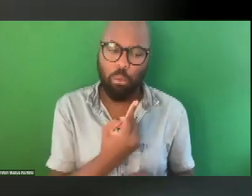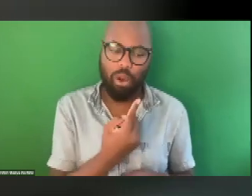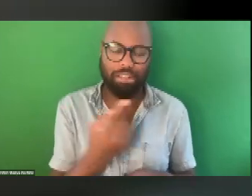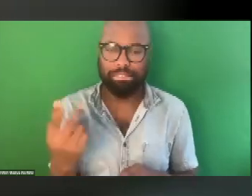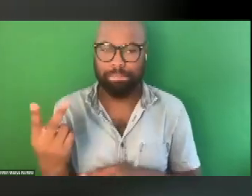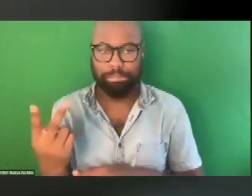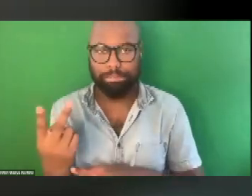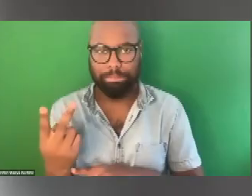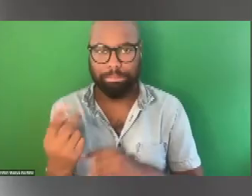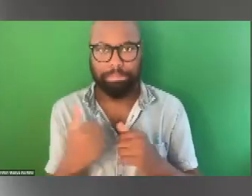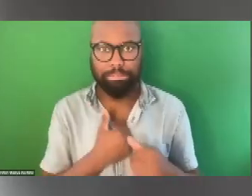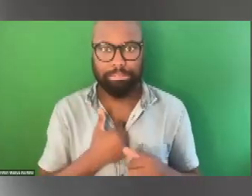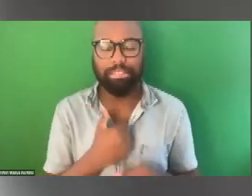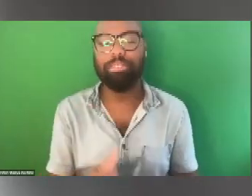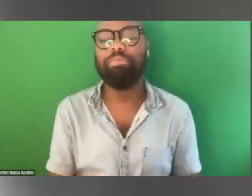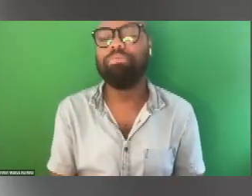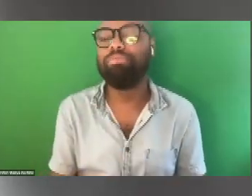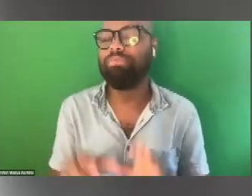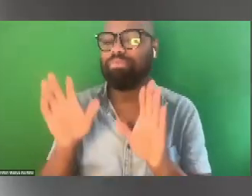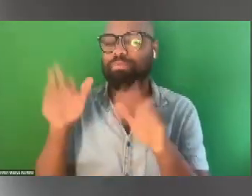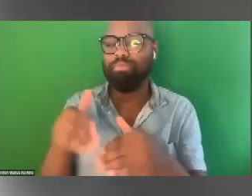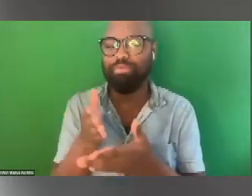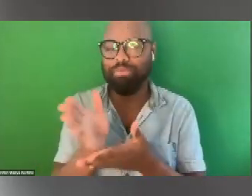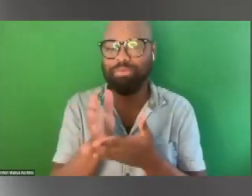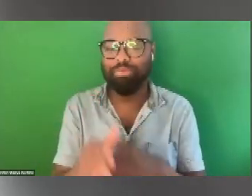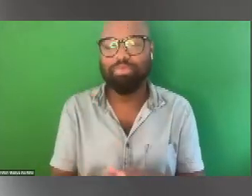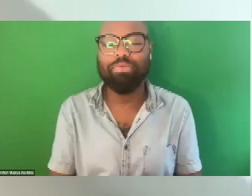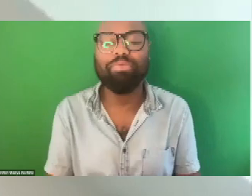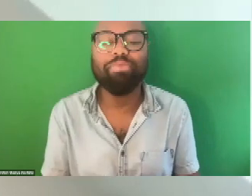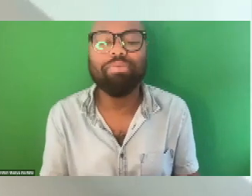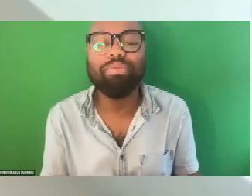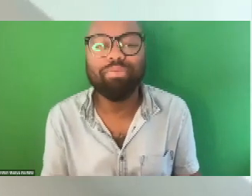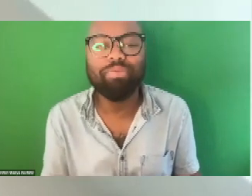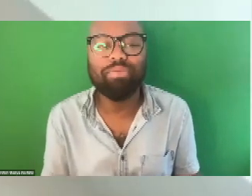All right. I'm going to endeavor to violate